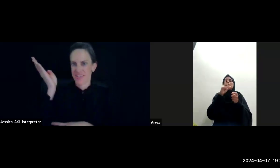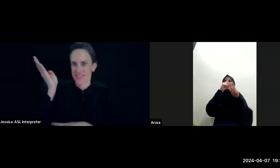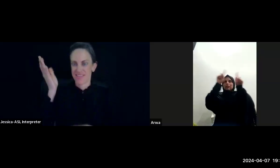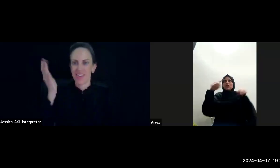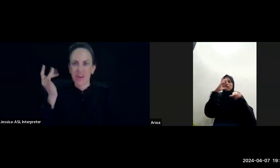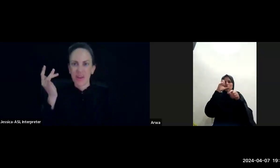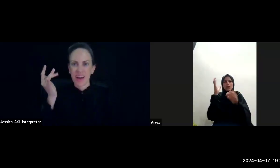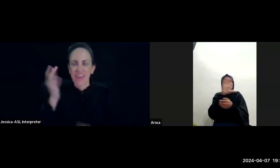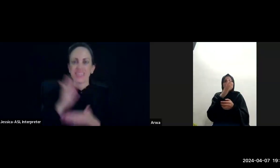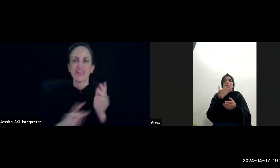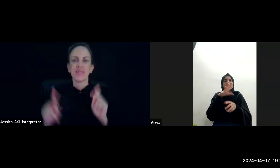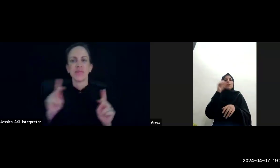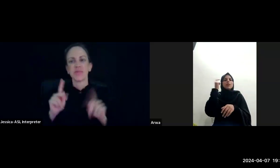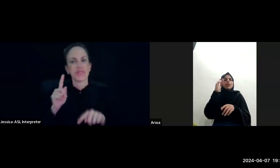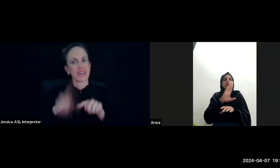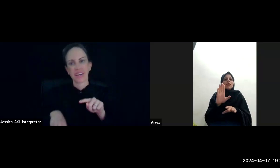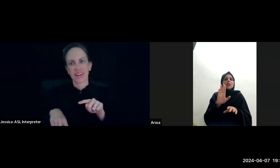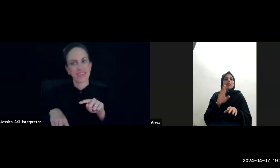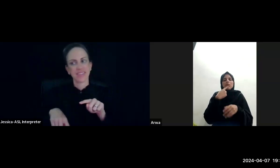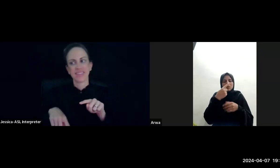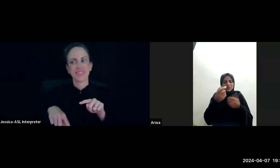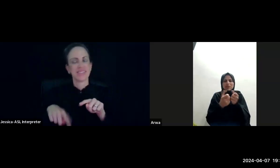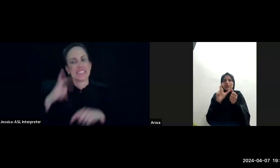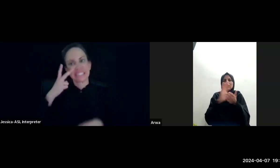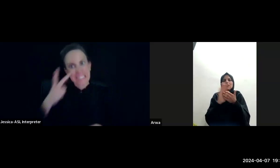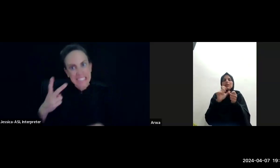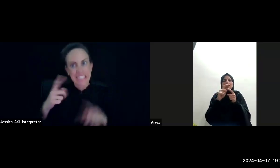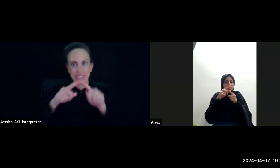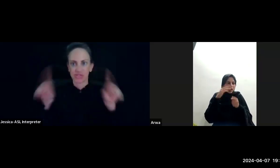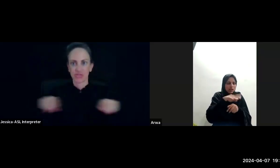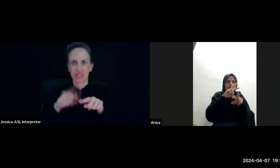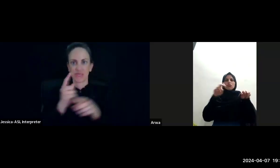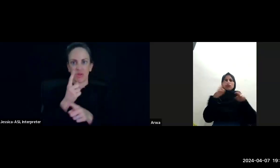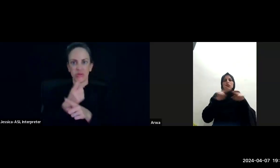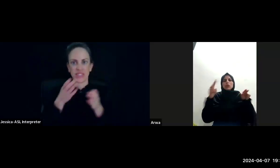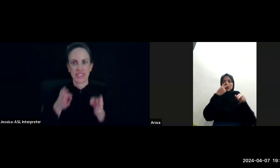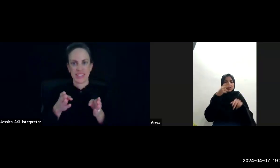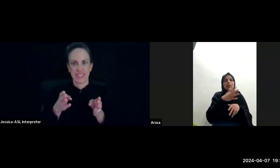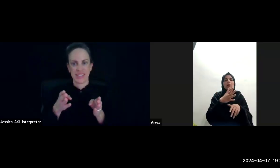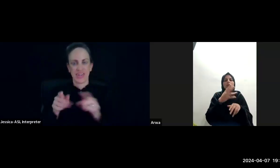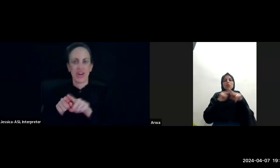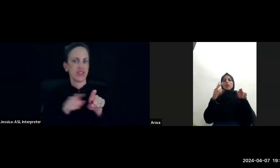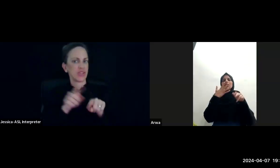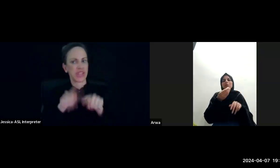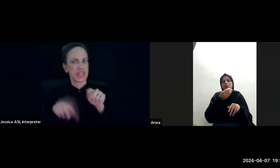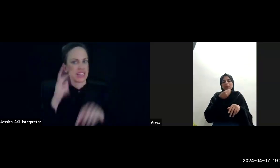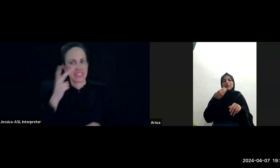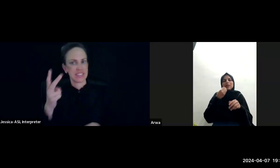people are not able to see the screen properly as well as they're not able to see their interpreters